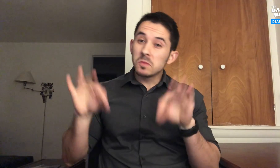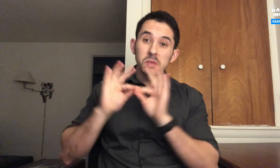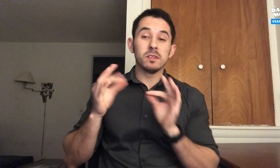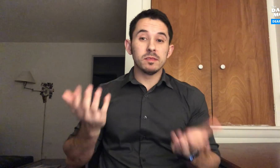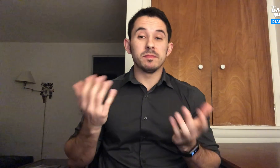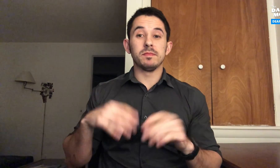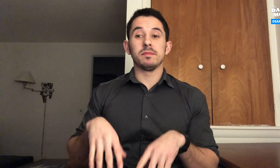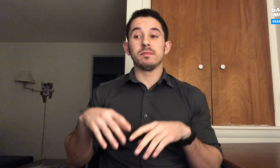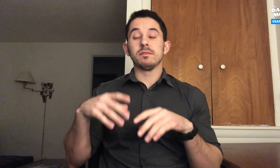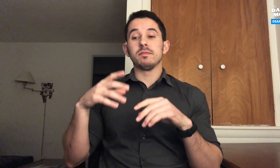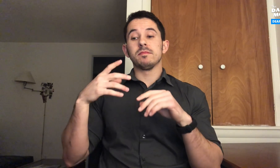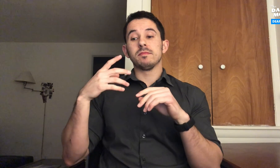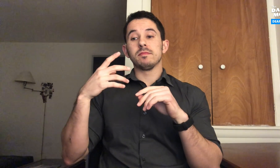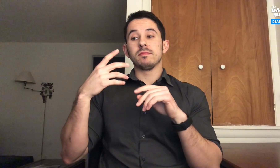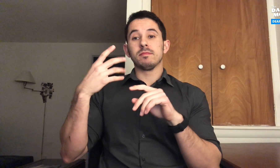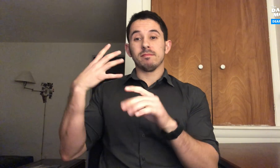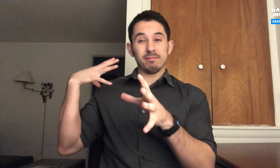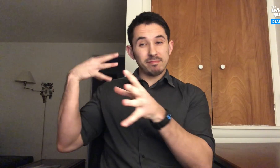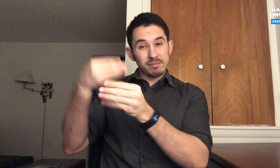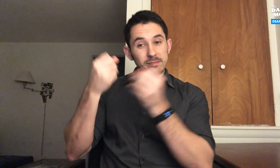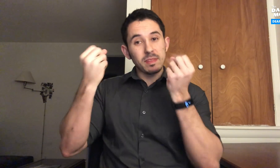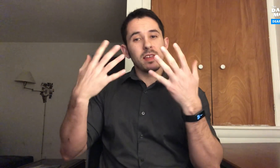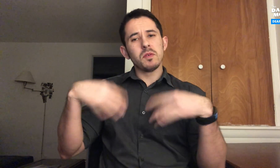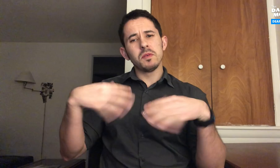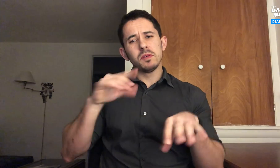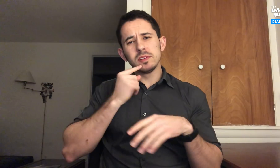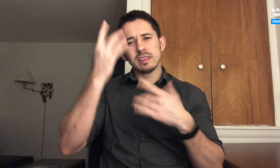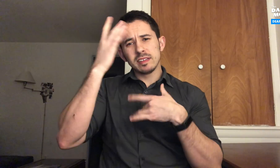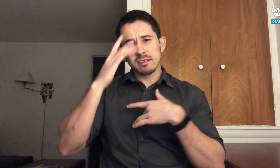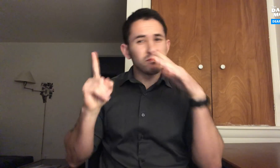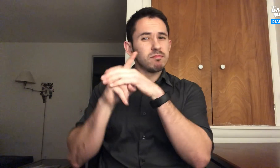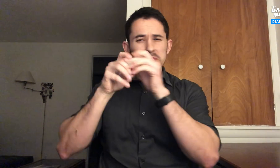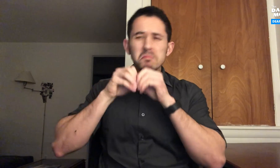It’s important. In history, there have been many very serious diseases that